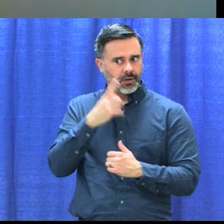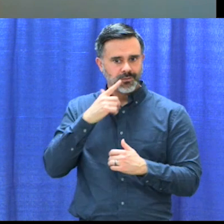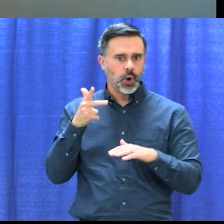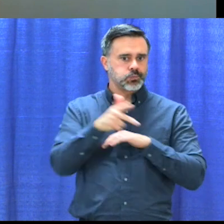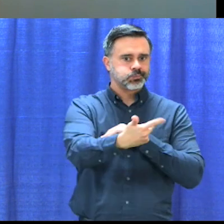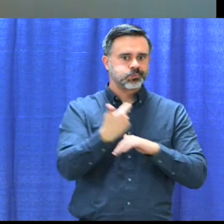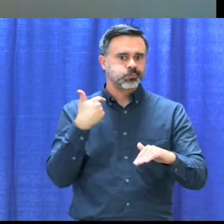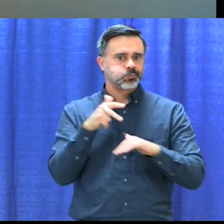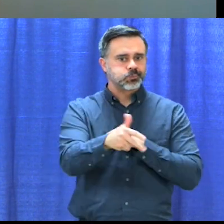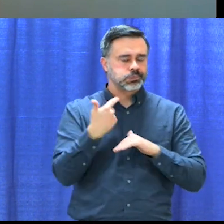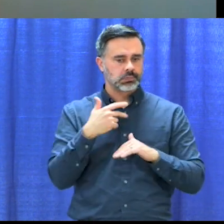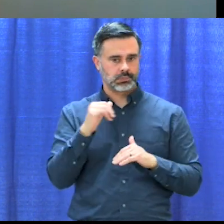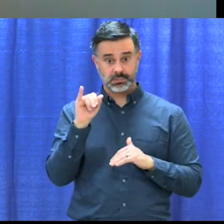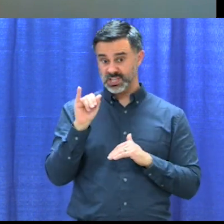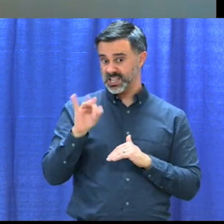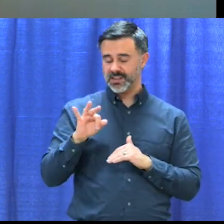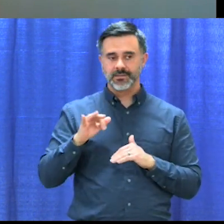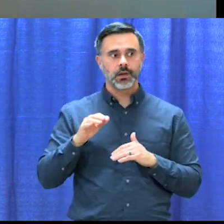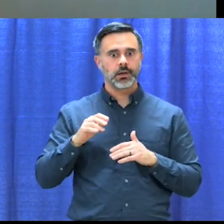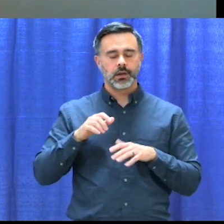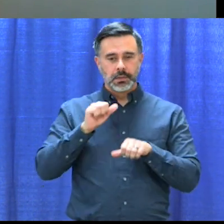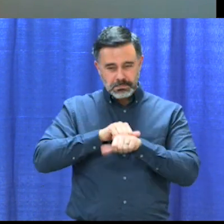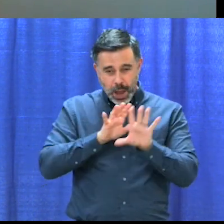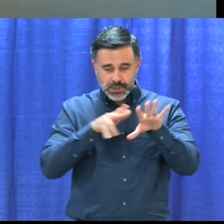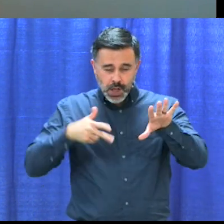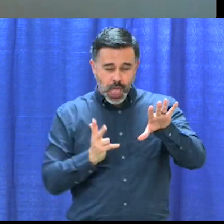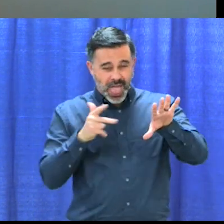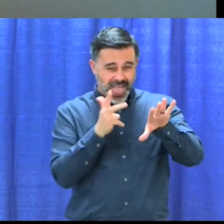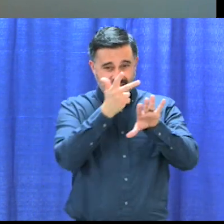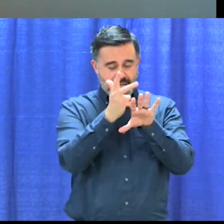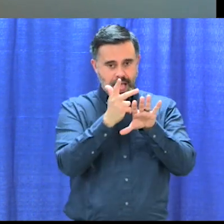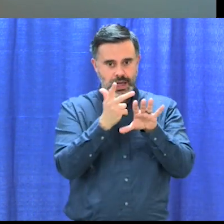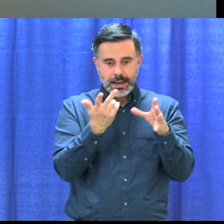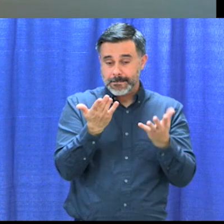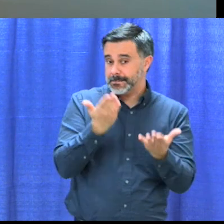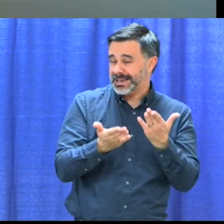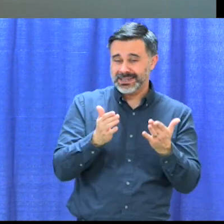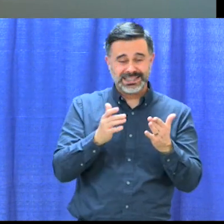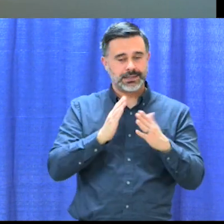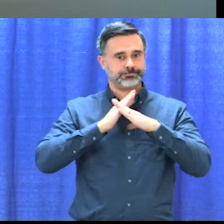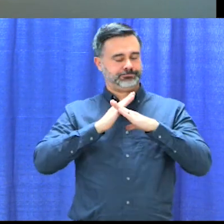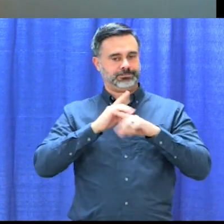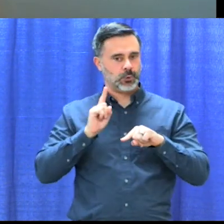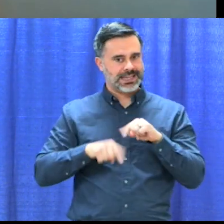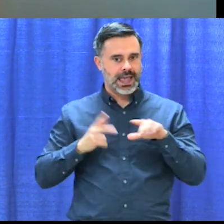a lot of terrain in that particular area we may not be able to get transport backhaul.